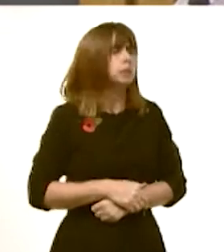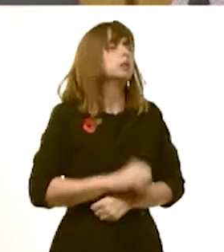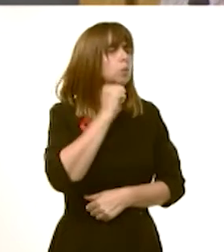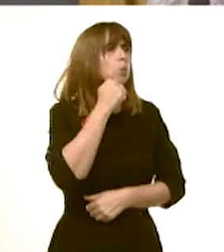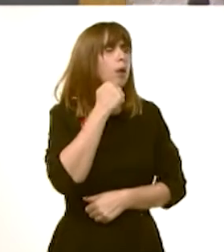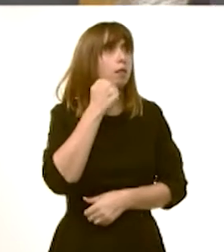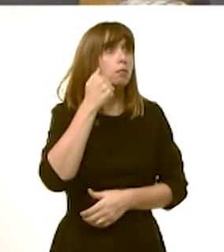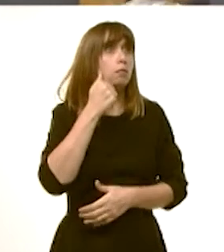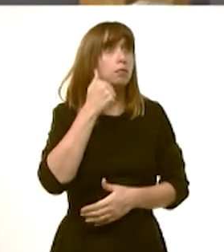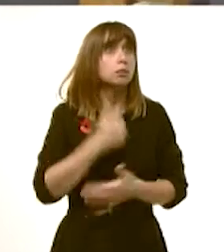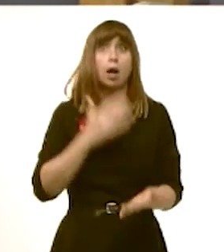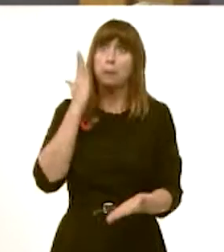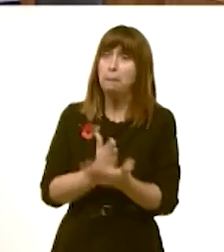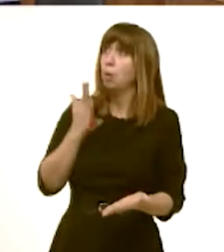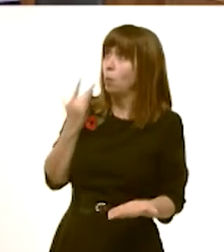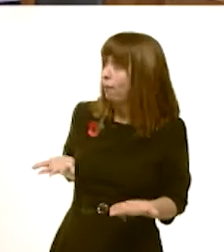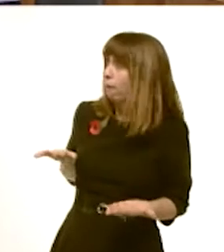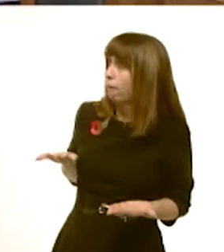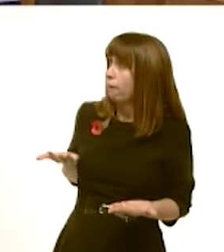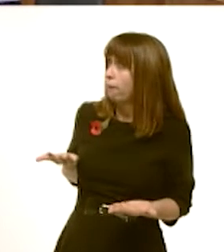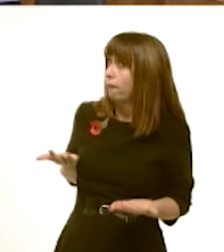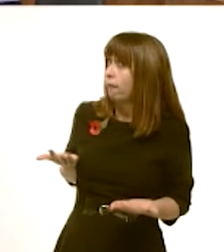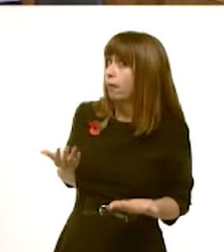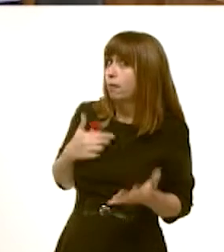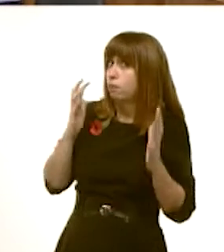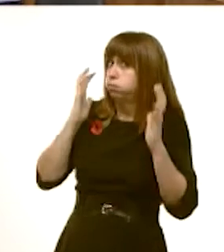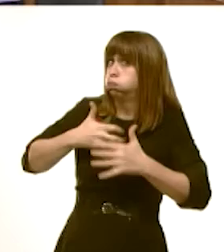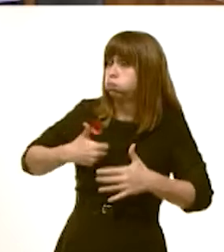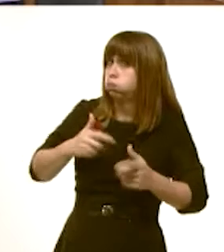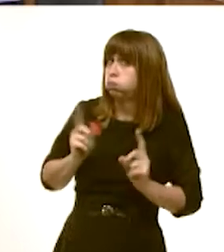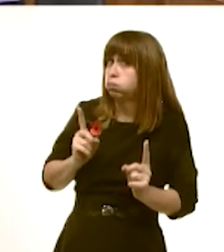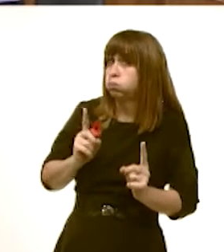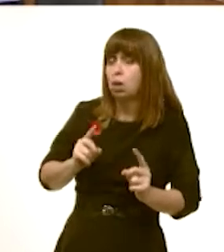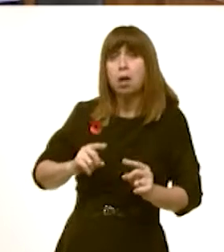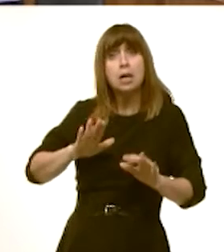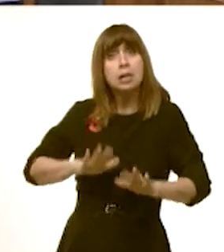Carwyn Jones: Iím concerned, of course, that if we donít see the electrification of the